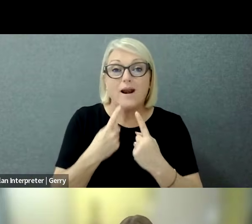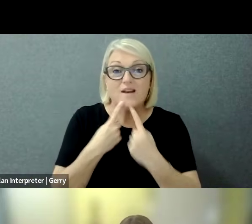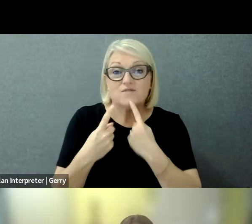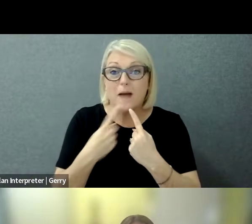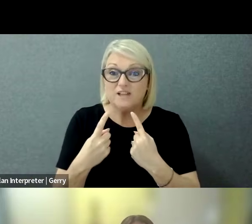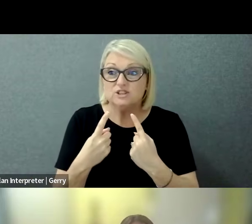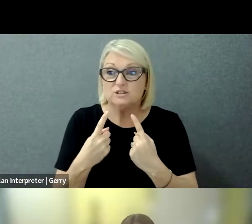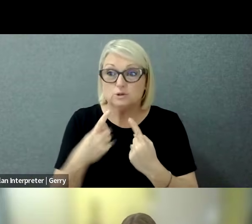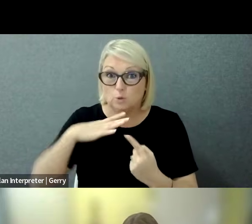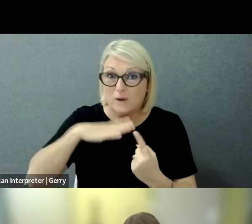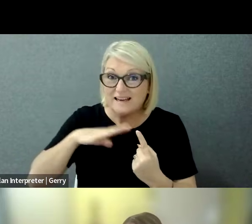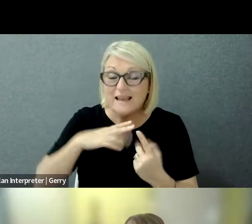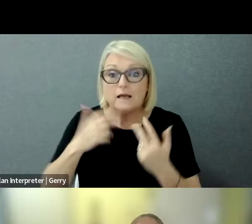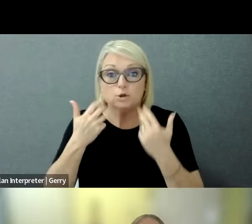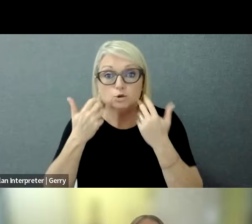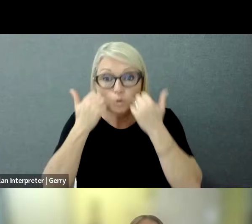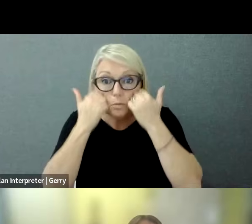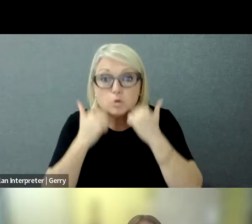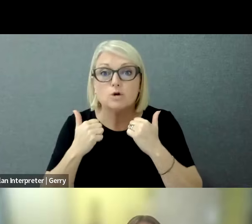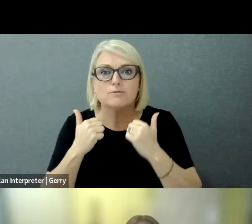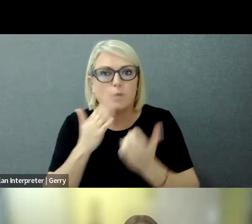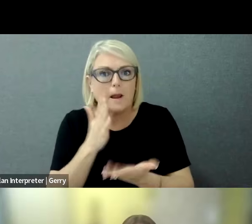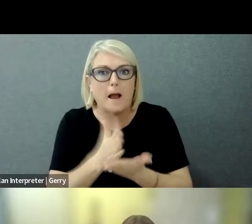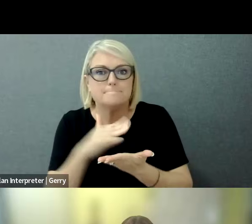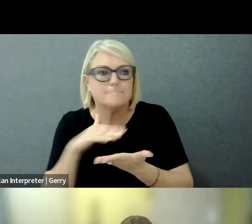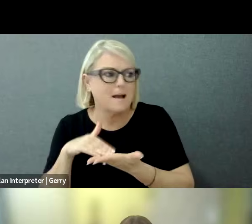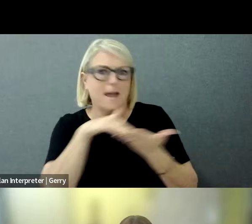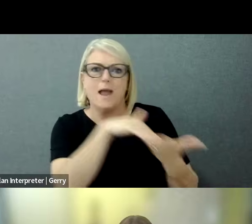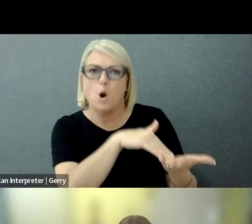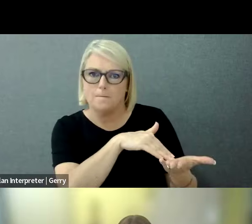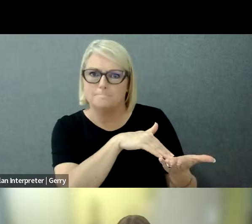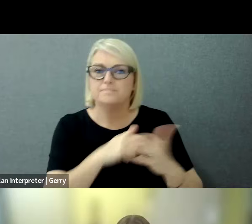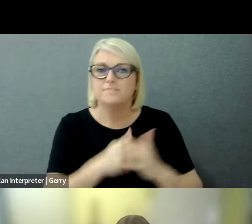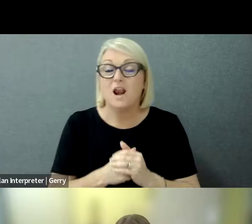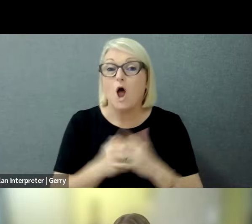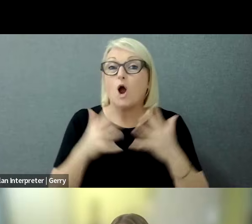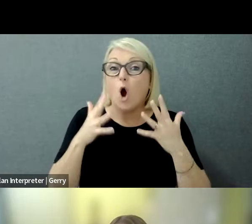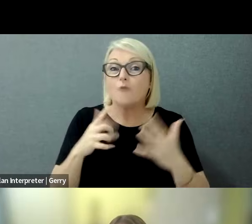the families? We talk about this triple bottom line of, is there enough of me? Am I reaching